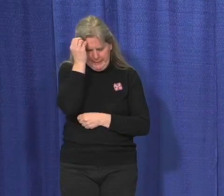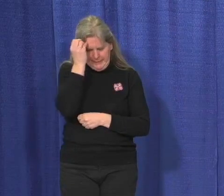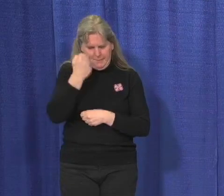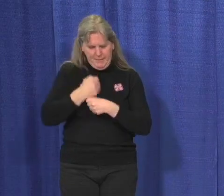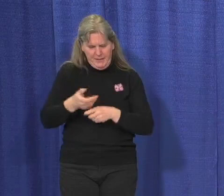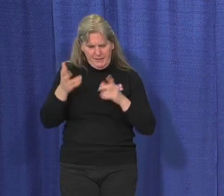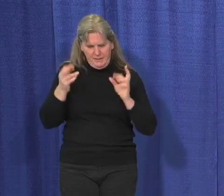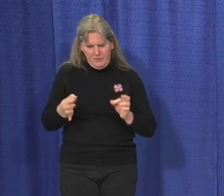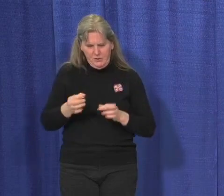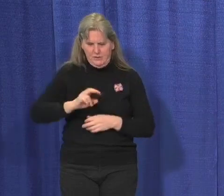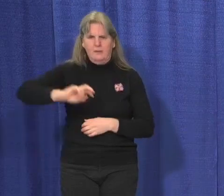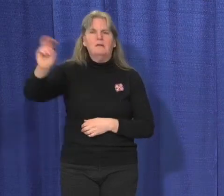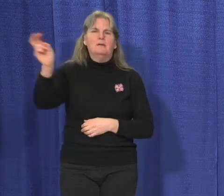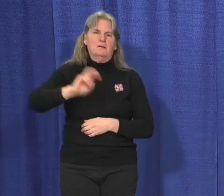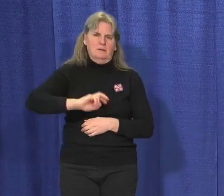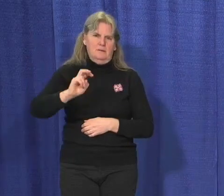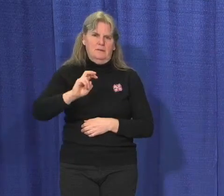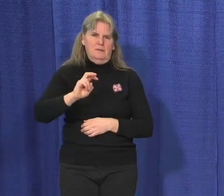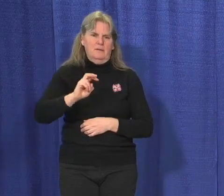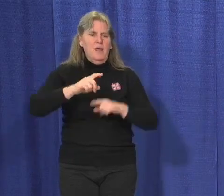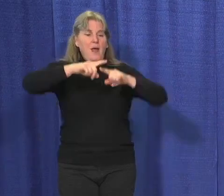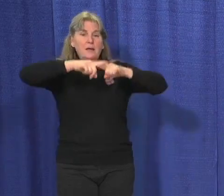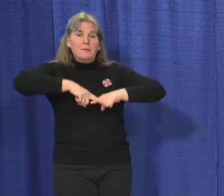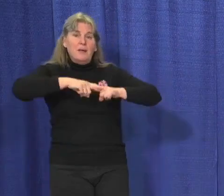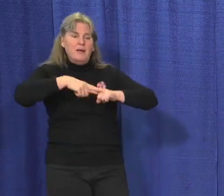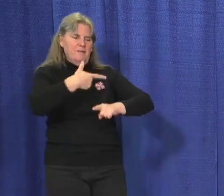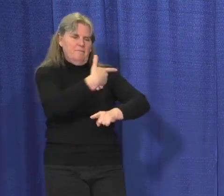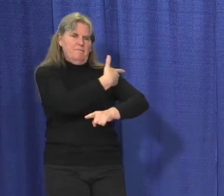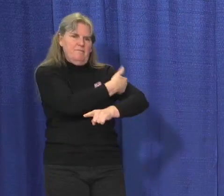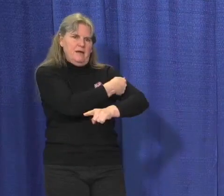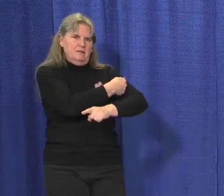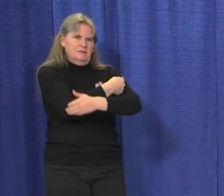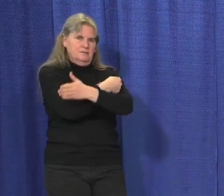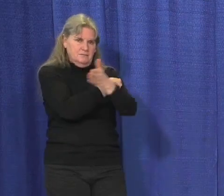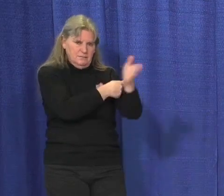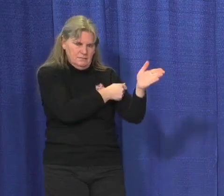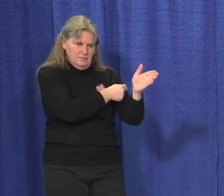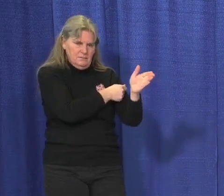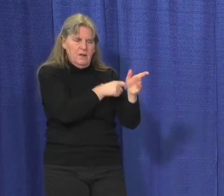travel restrictions will rely on vaccine uptake and the ongoing